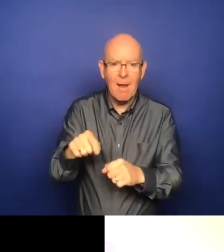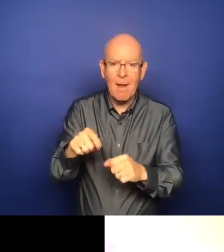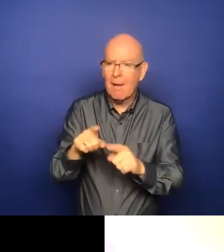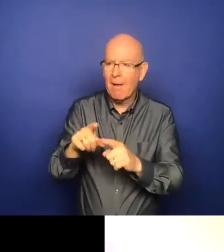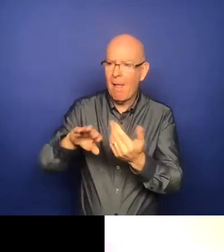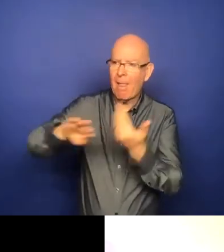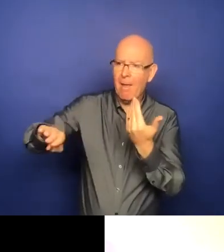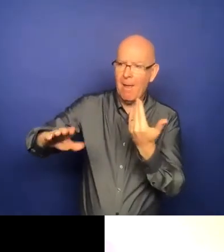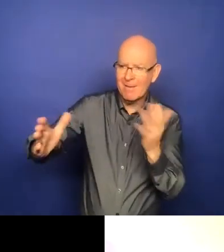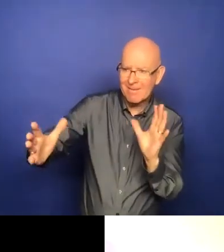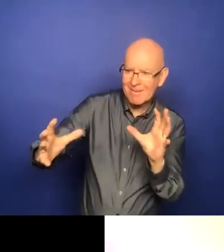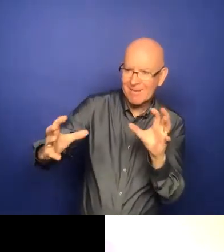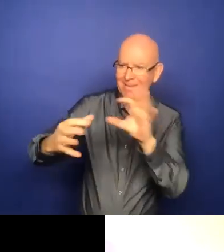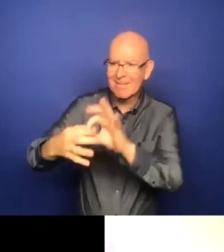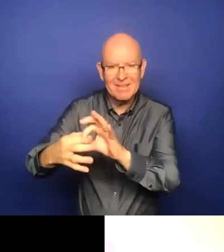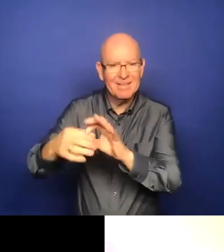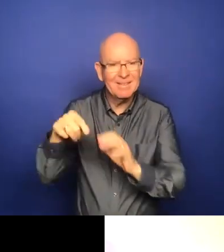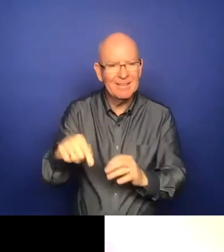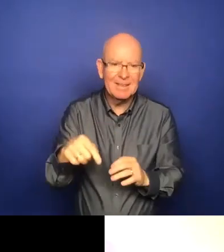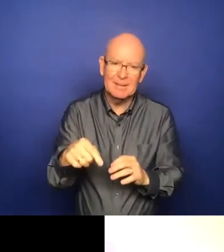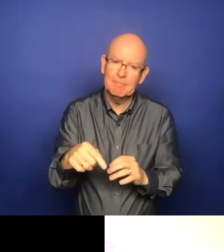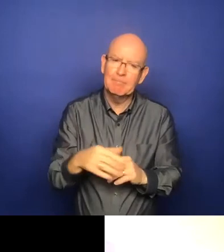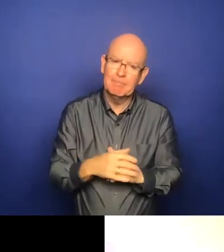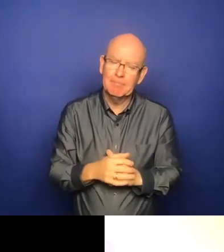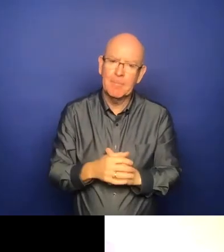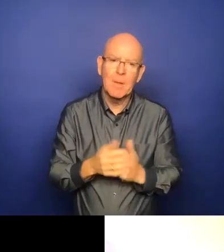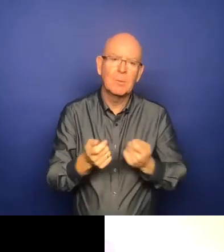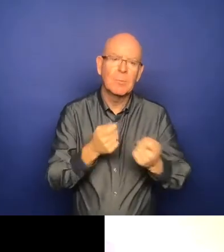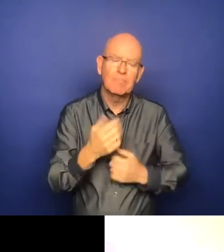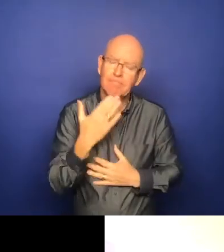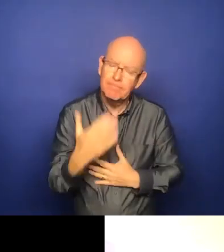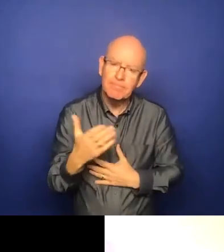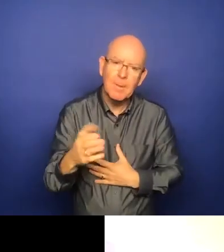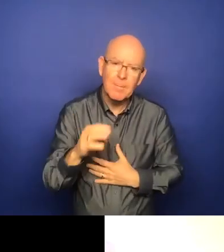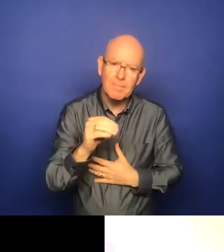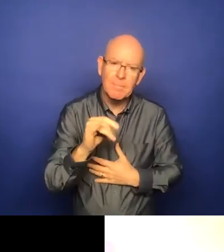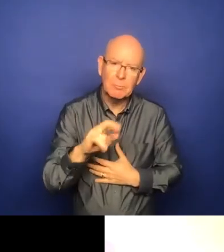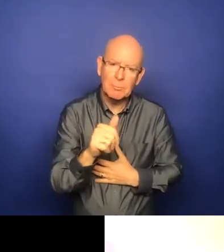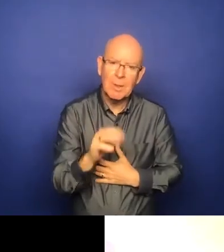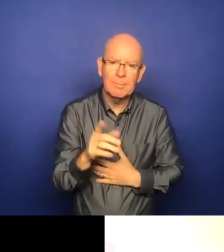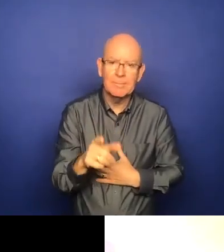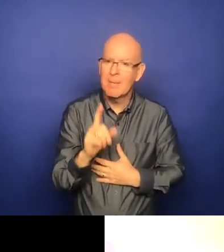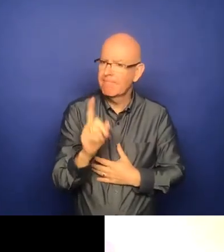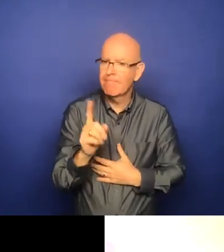get data to put on the shelf makes no contribution. Anderson, what would be the one thing we need to change?